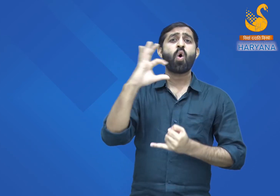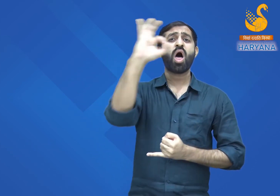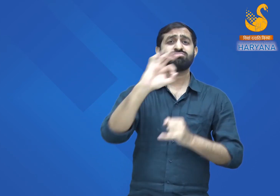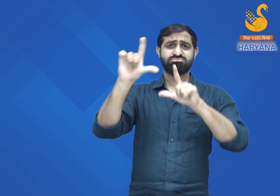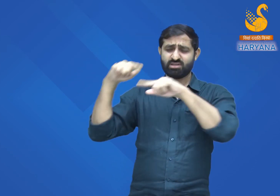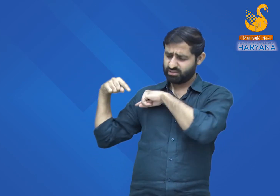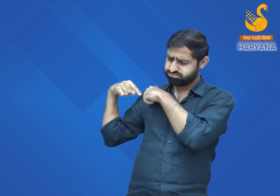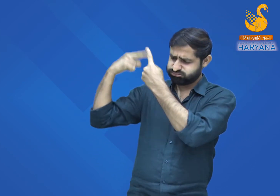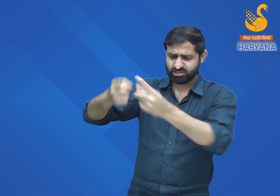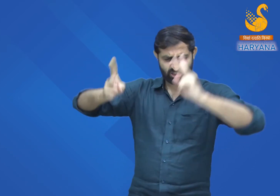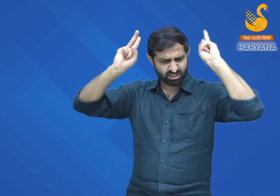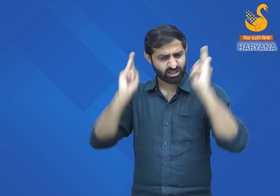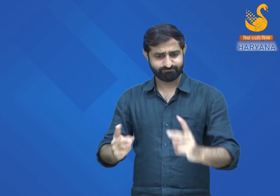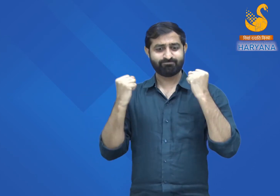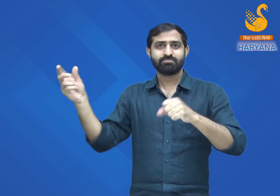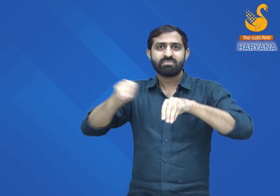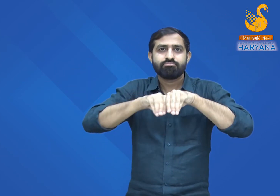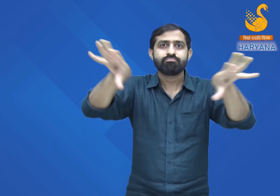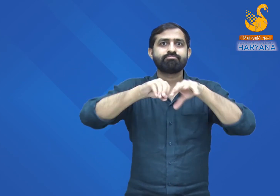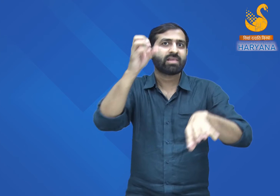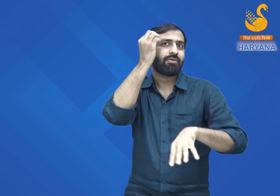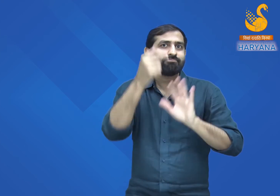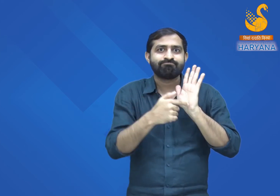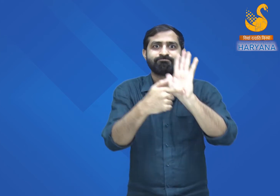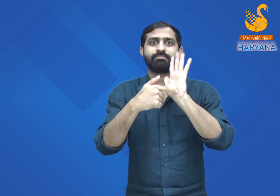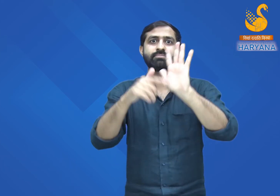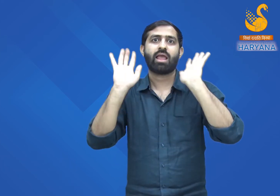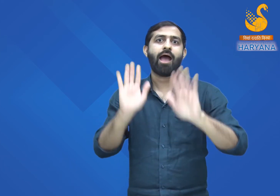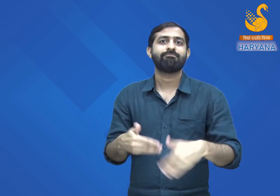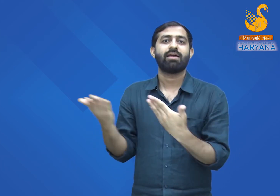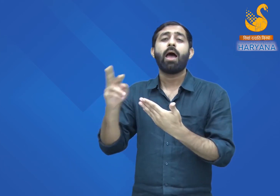but in order to protect our own language the Indian deaf community is now conducting awareness across